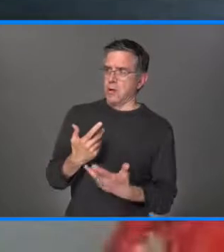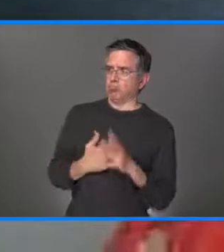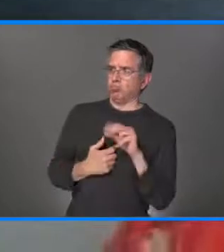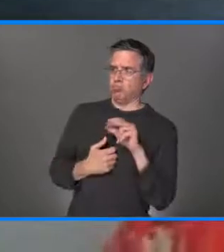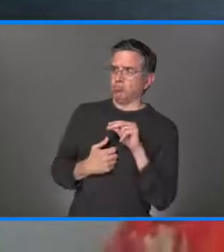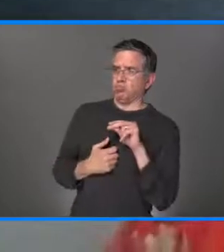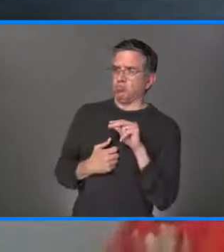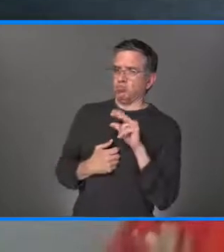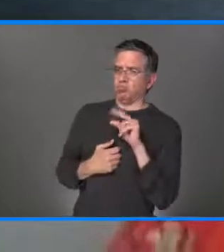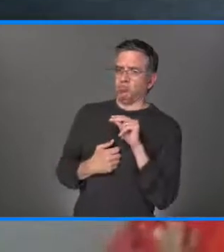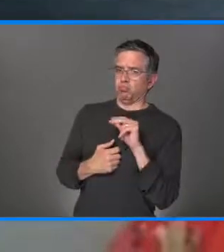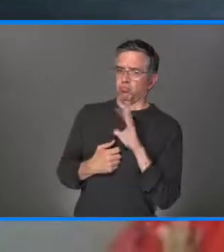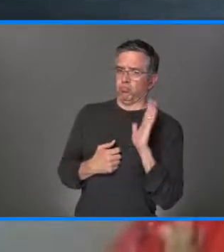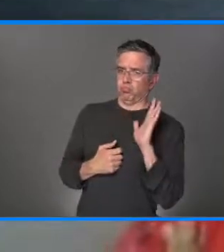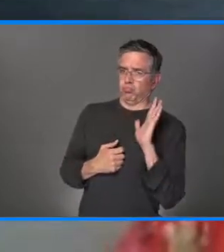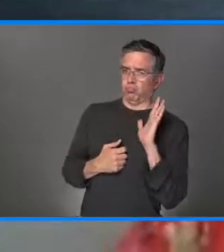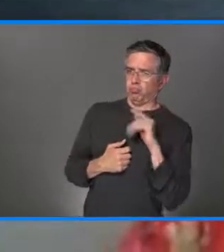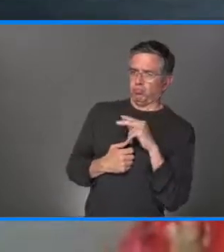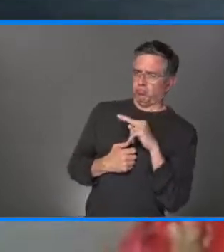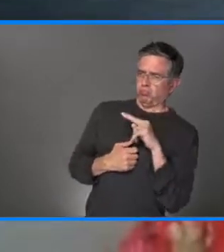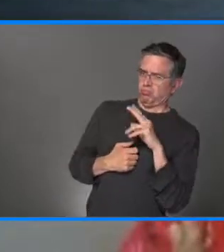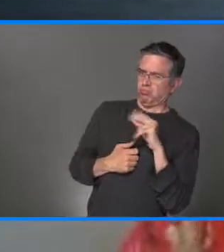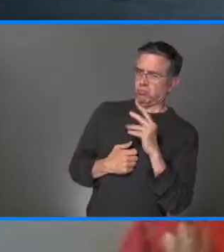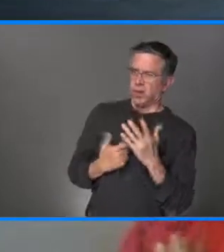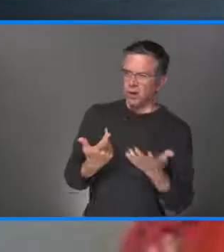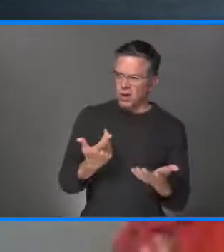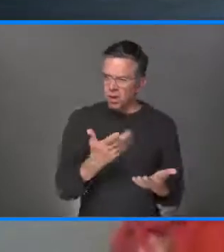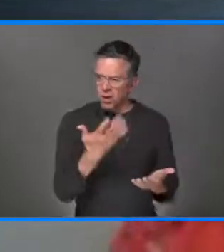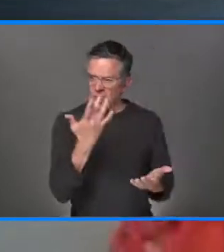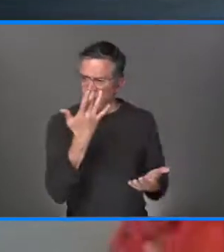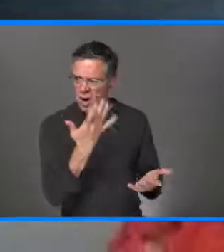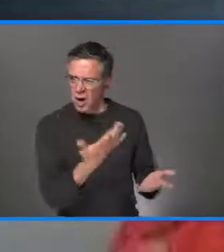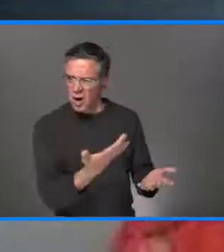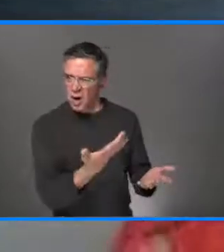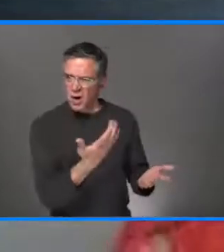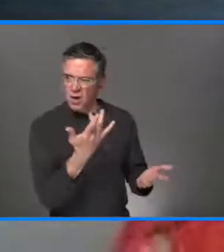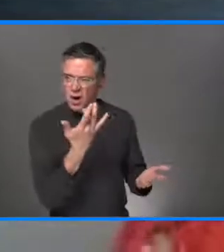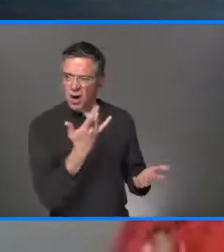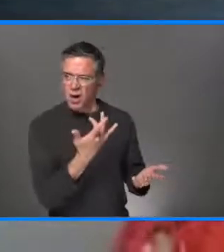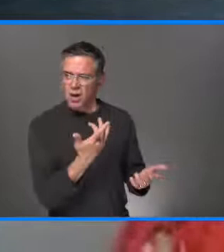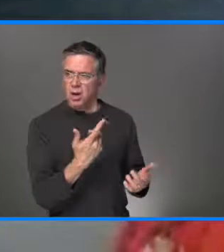And I said, "Can you tell me a little bit more about why?" And she said, "Well, my boyfriend told me